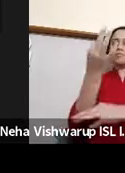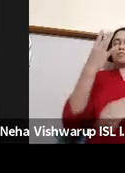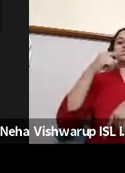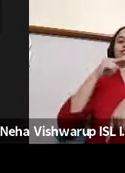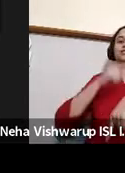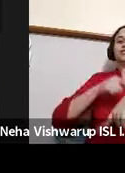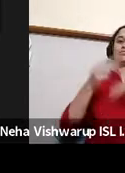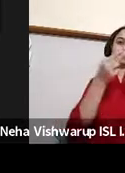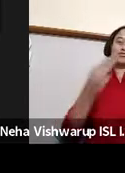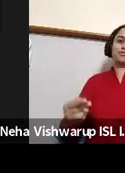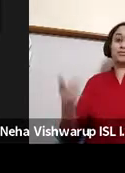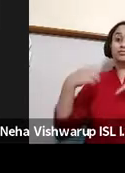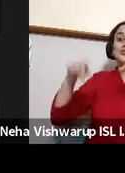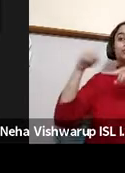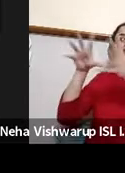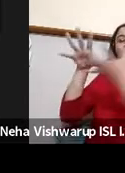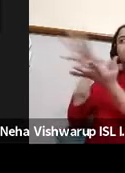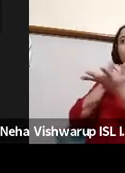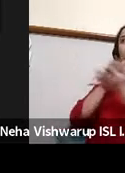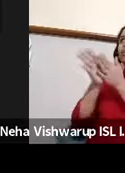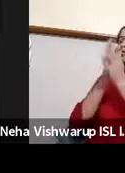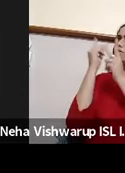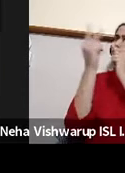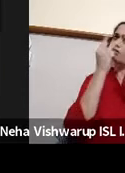from which he regularly drew inspiration when developing his own visual style